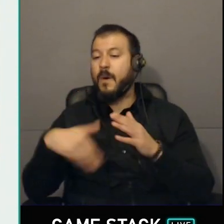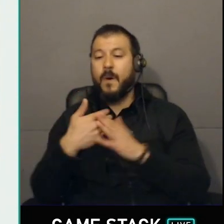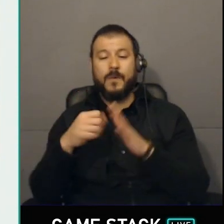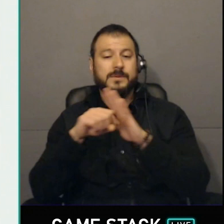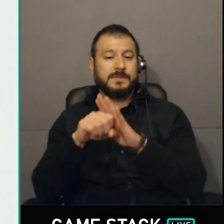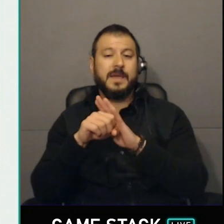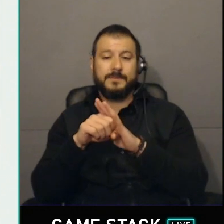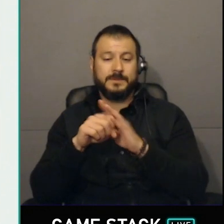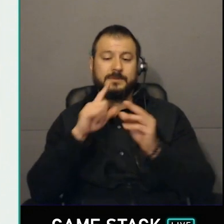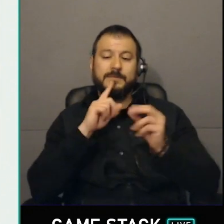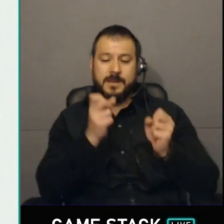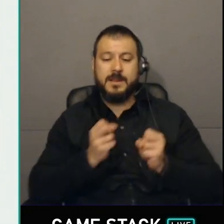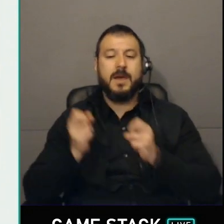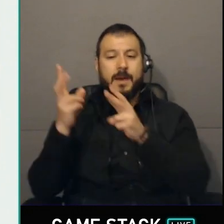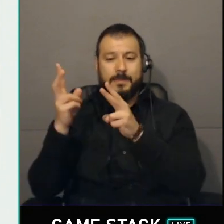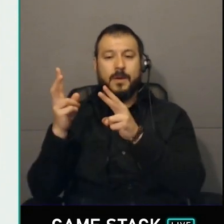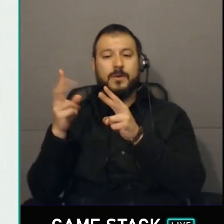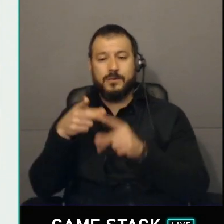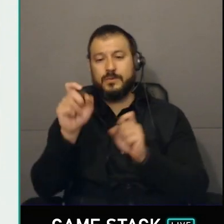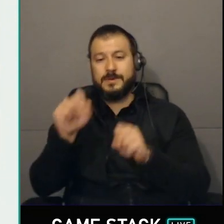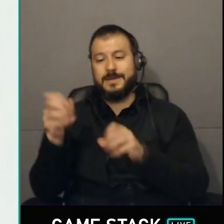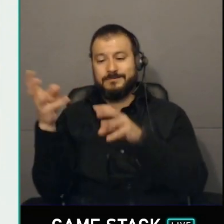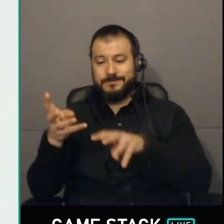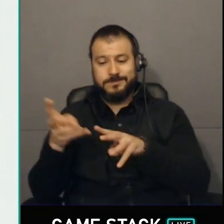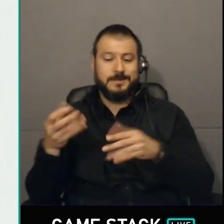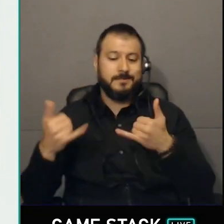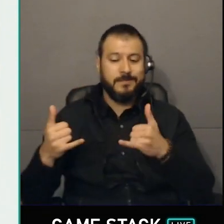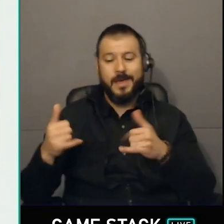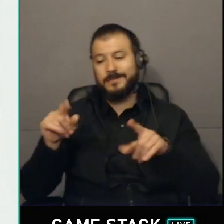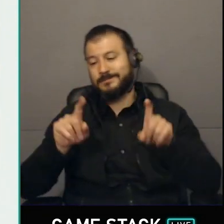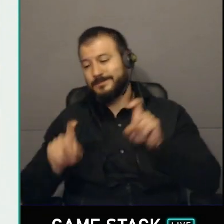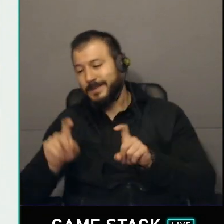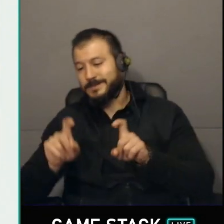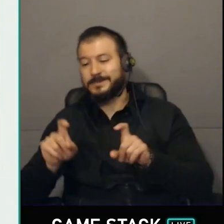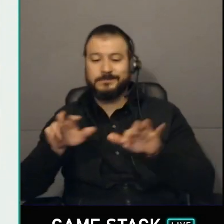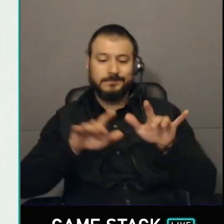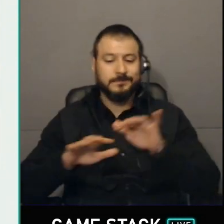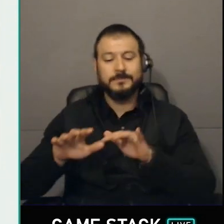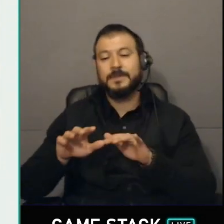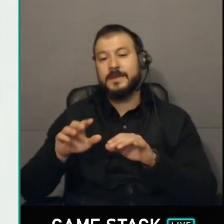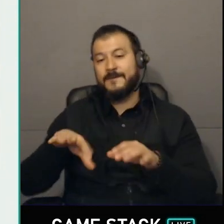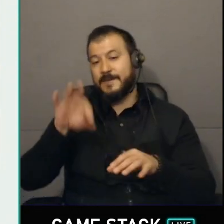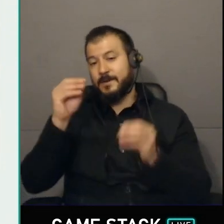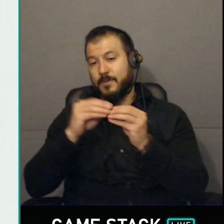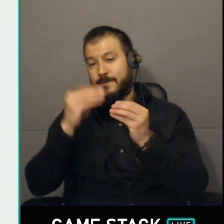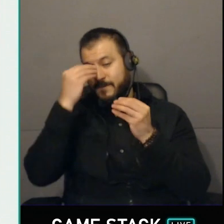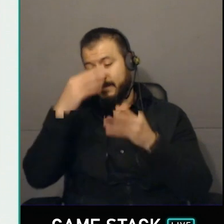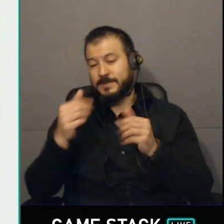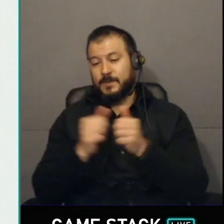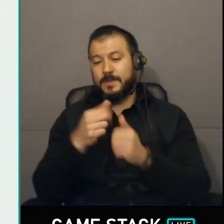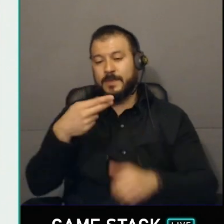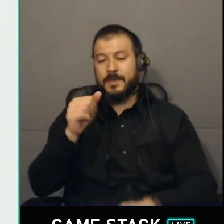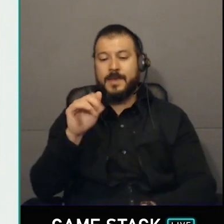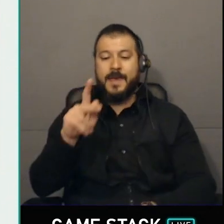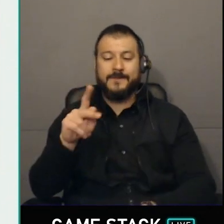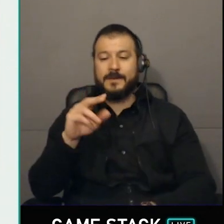Find out more information about the partnership with Havok and Unity at the web address, and go into the simulation and